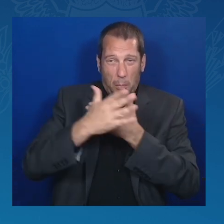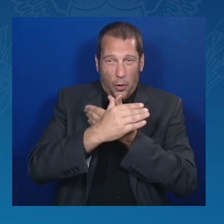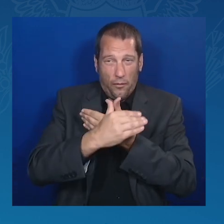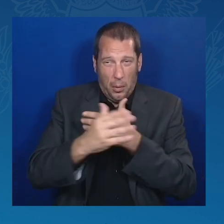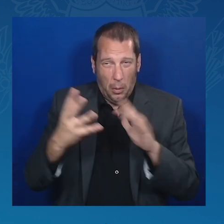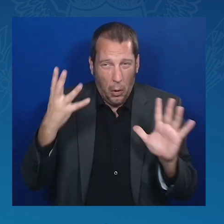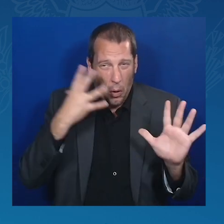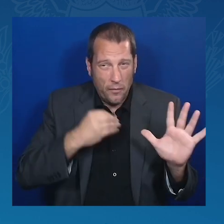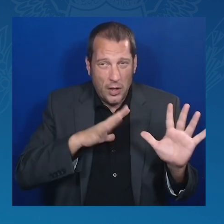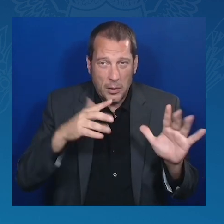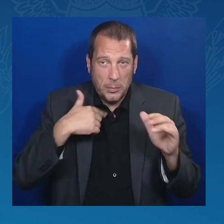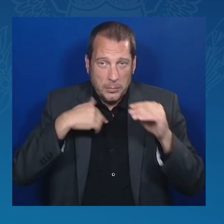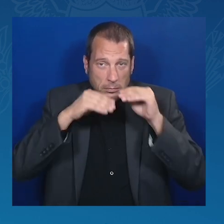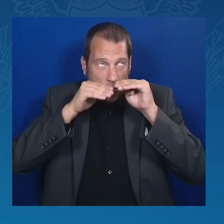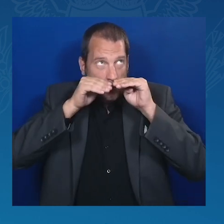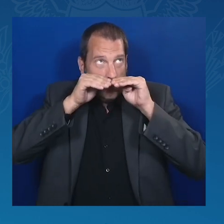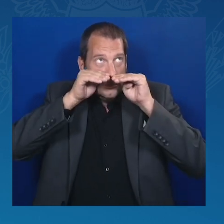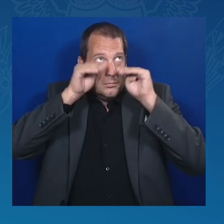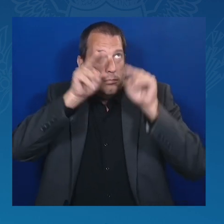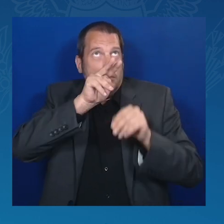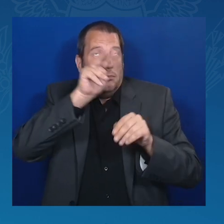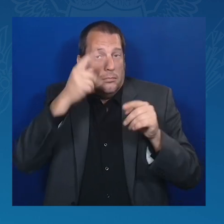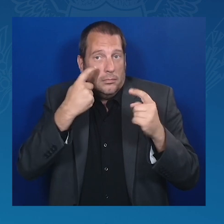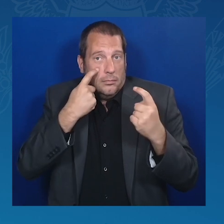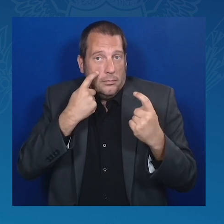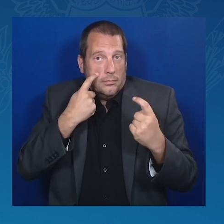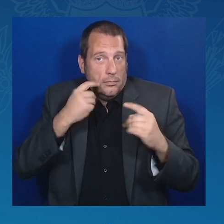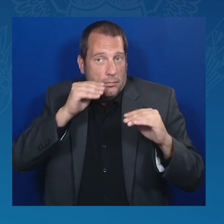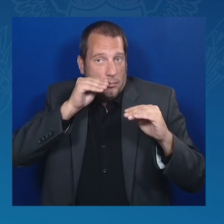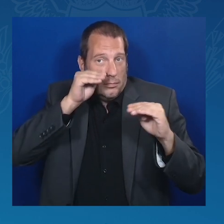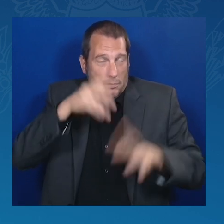and she said, you could have had butterflies. And what?